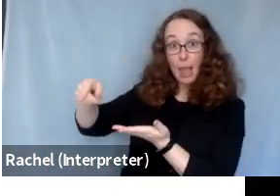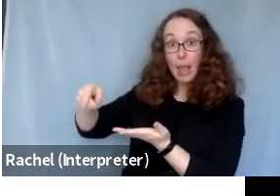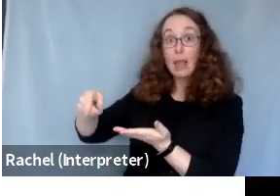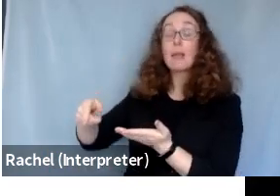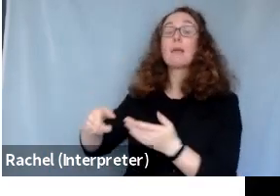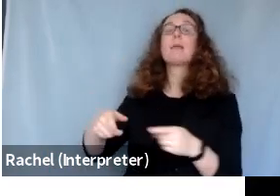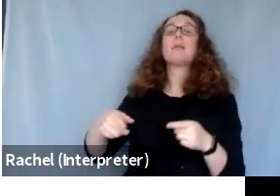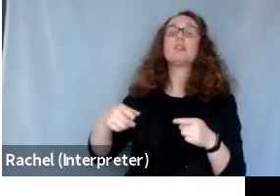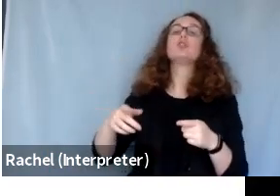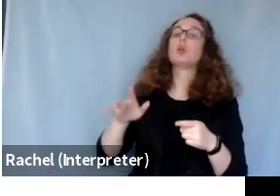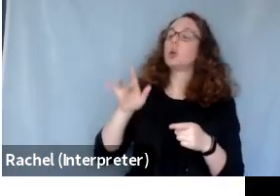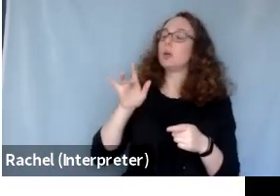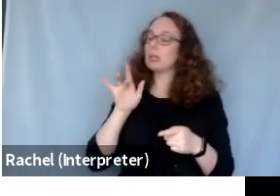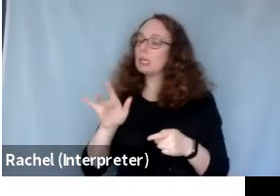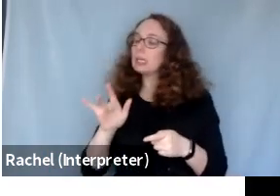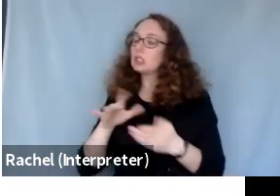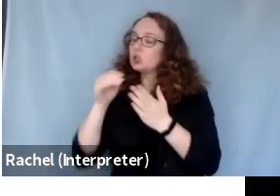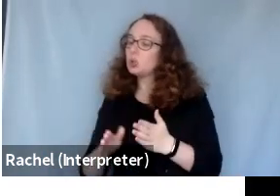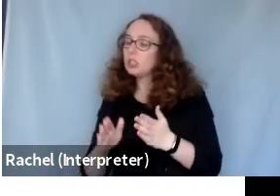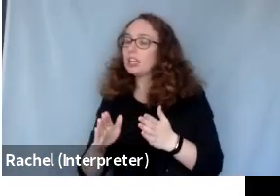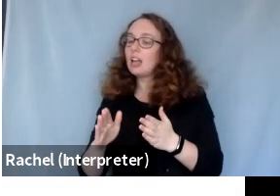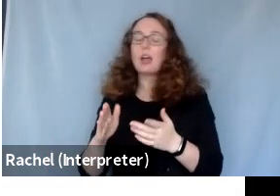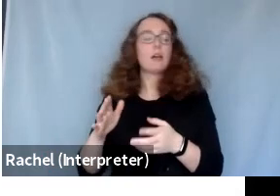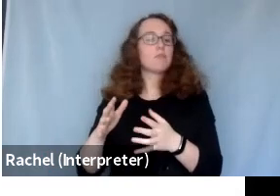enter a student ID, and the last four digits of the social security number,